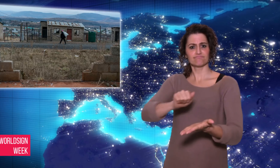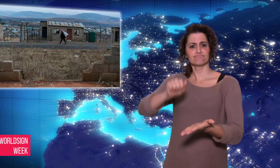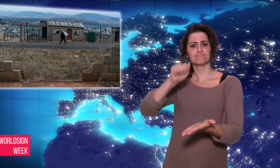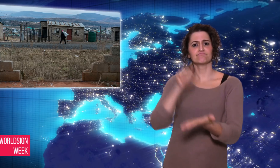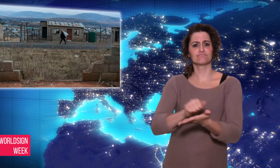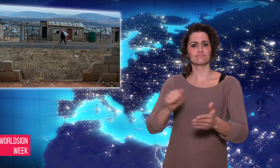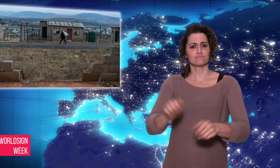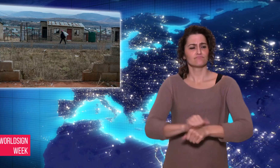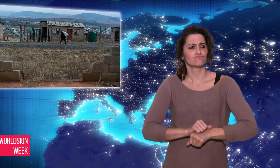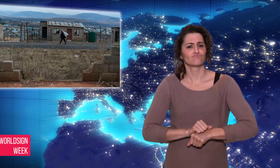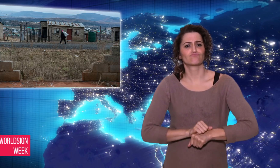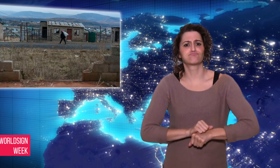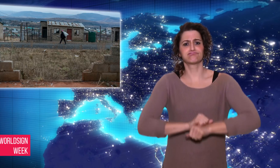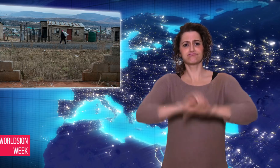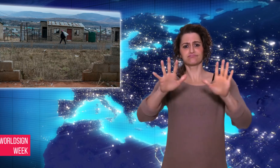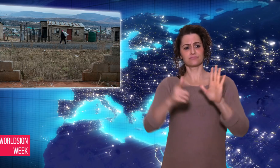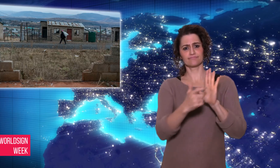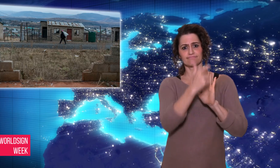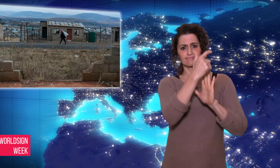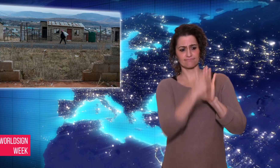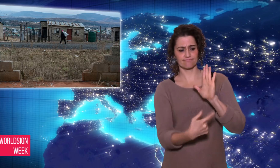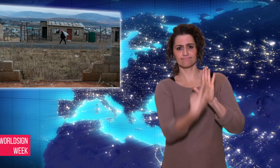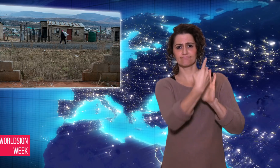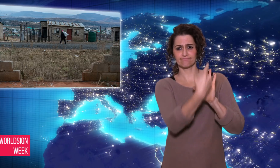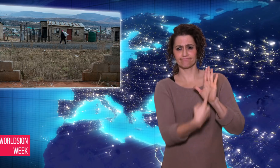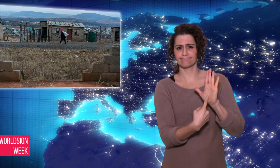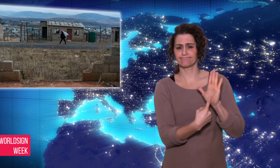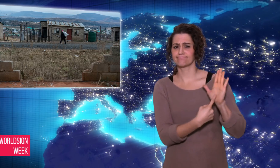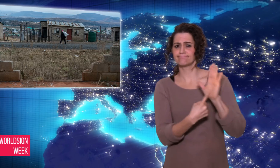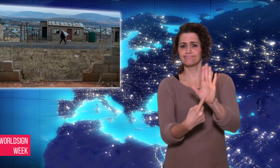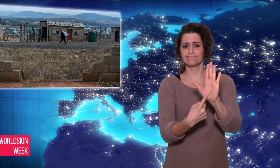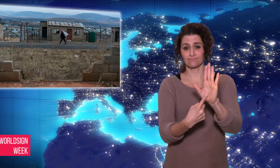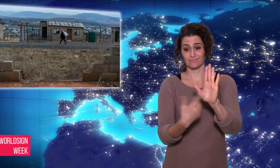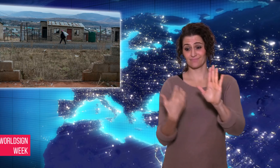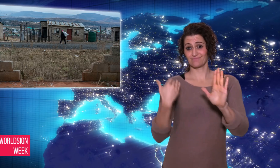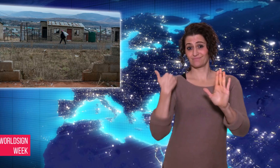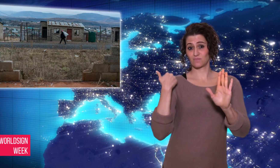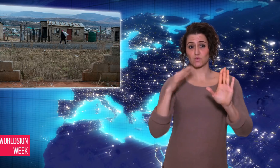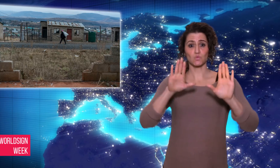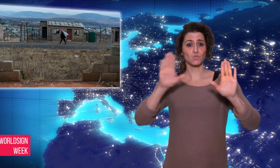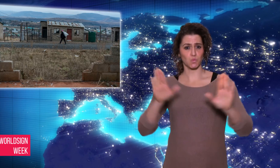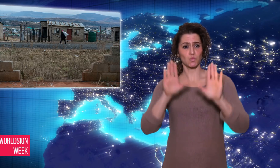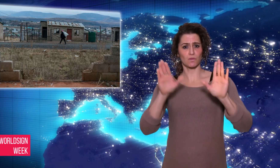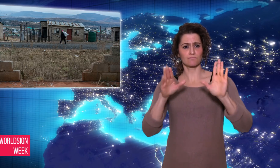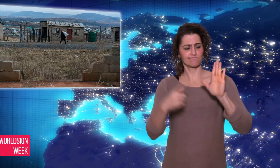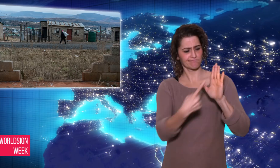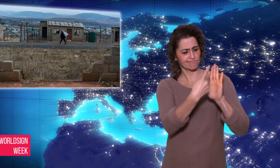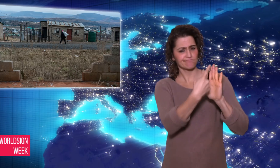two investigative reporters on